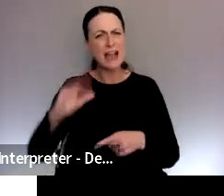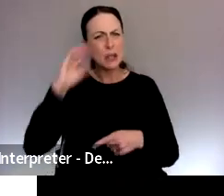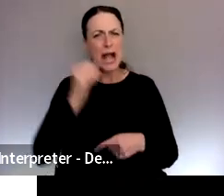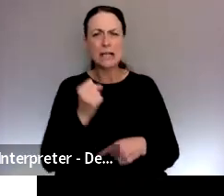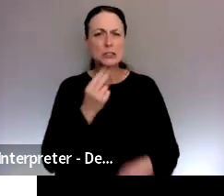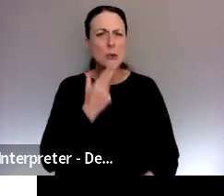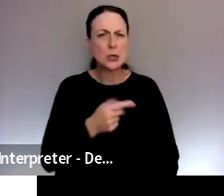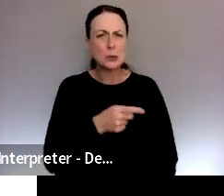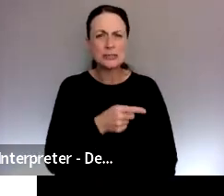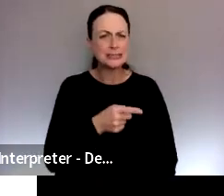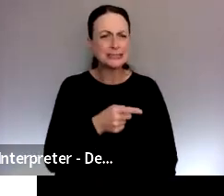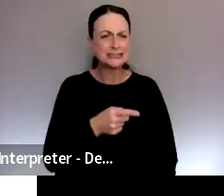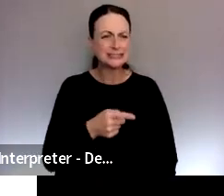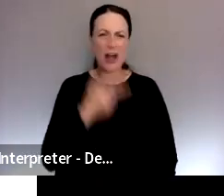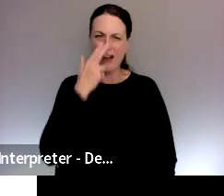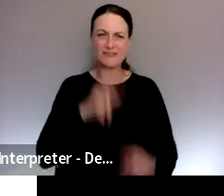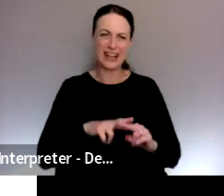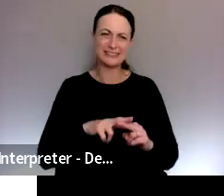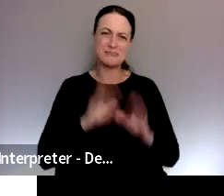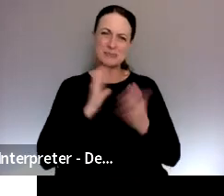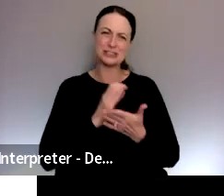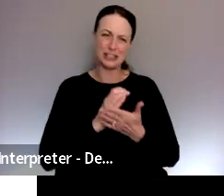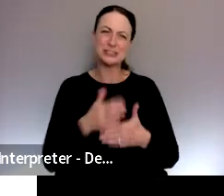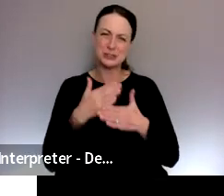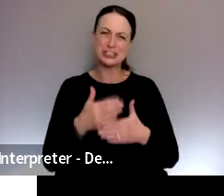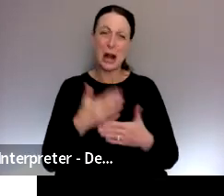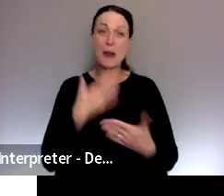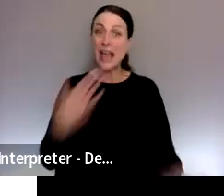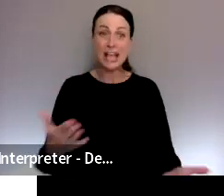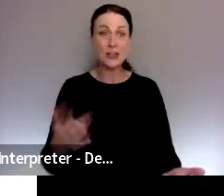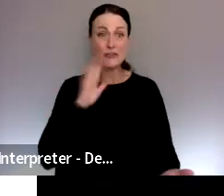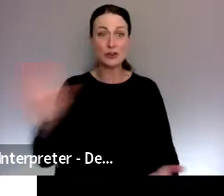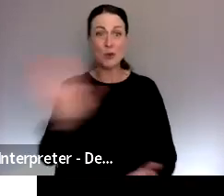I think that's a little guy who's just so cute. It was a fun one to share so thanks folks for sharing.